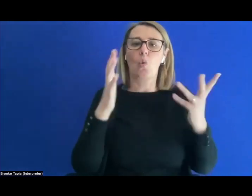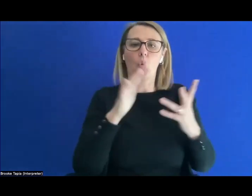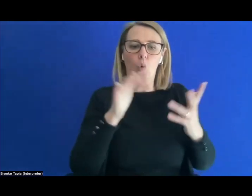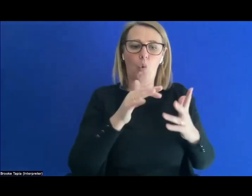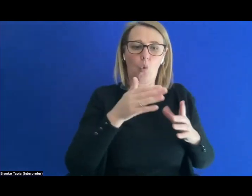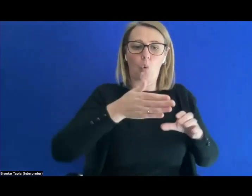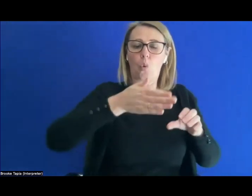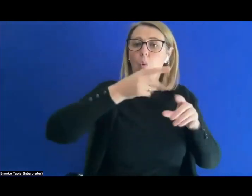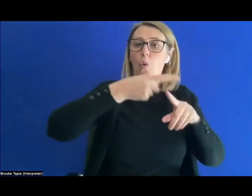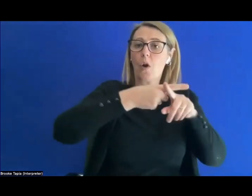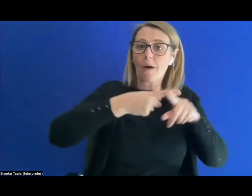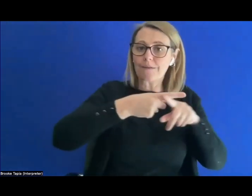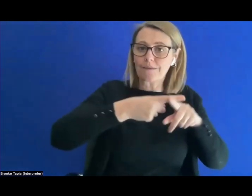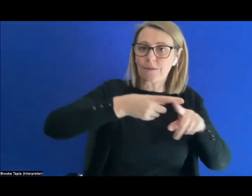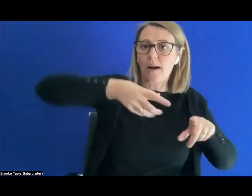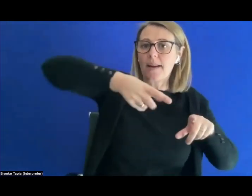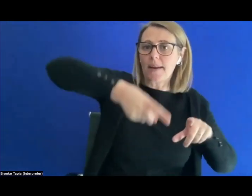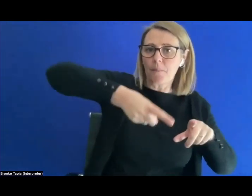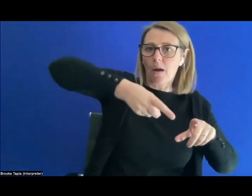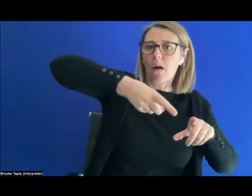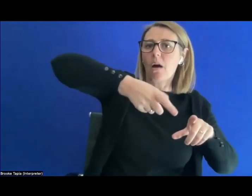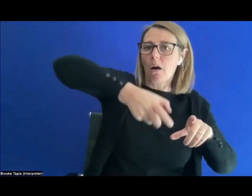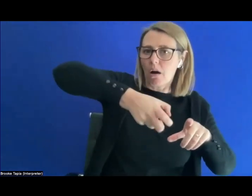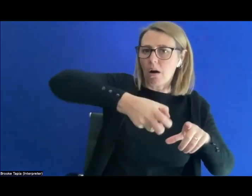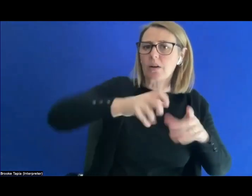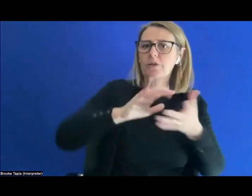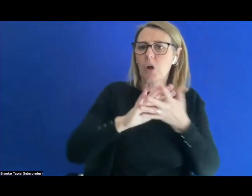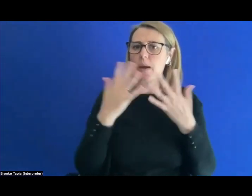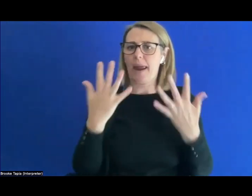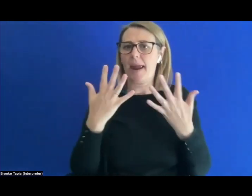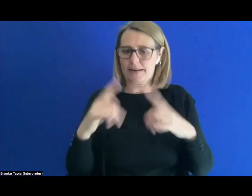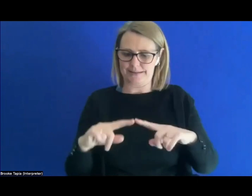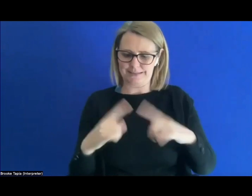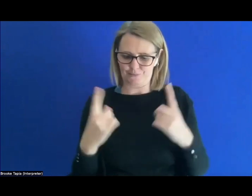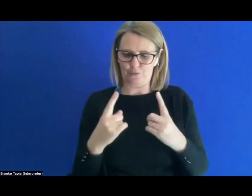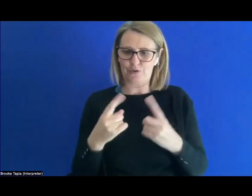my finger out on the knife”, so it is a different hand position. So maybe they’re just learning